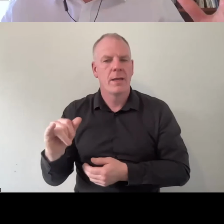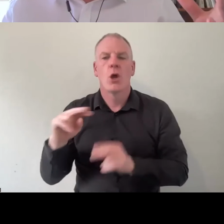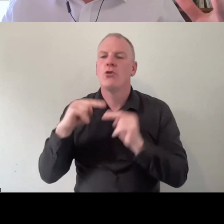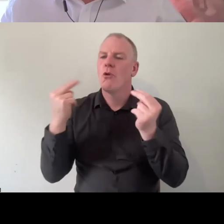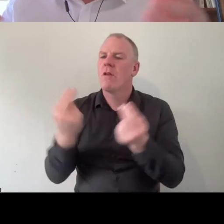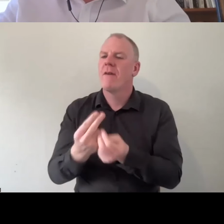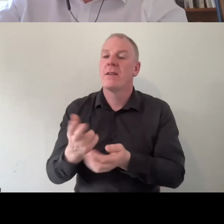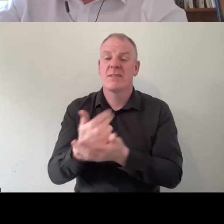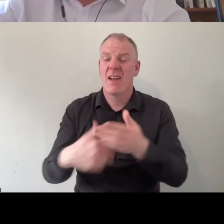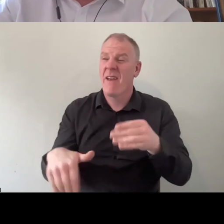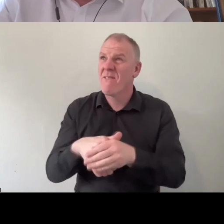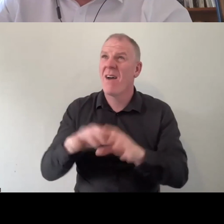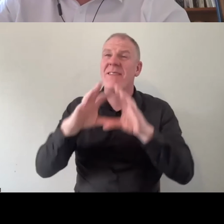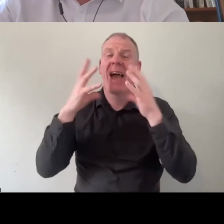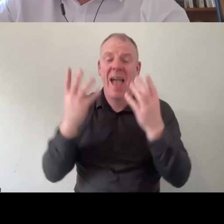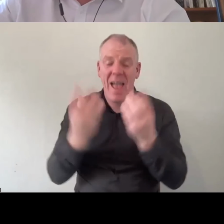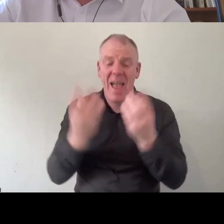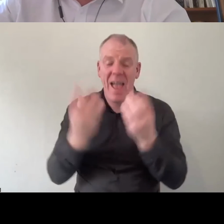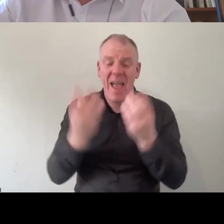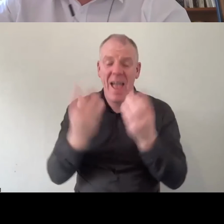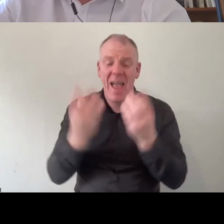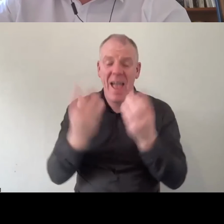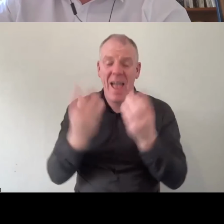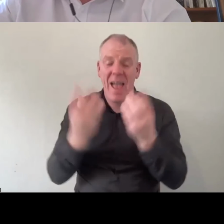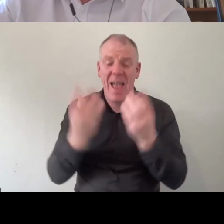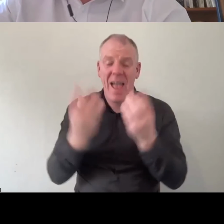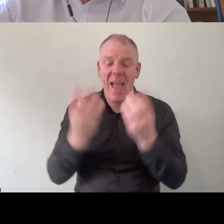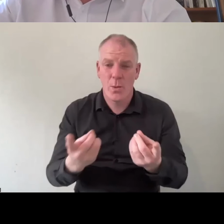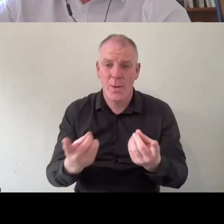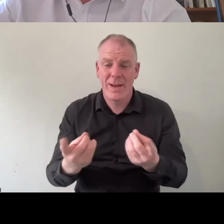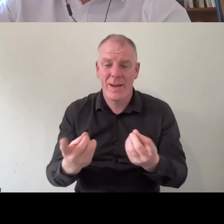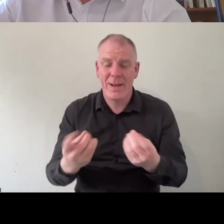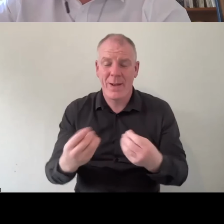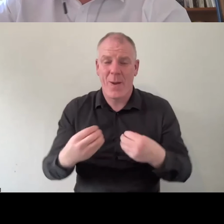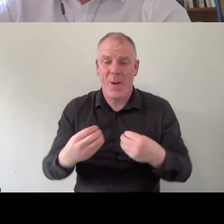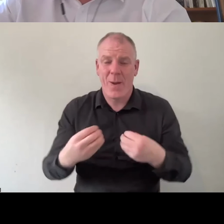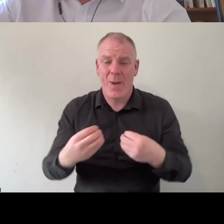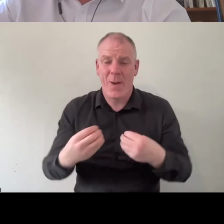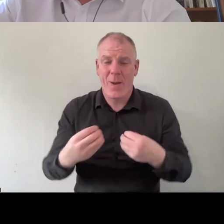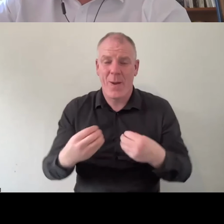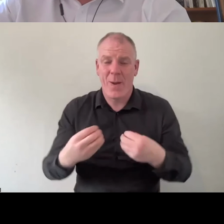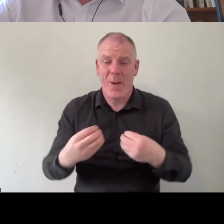everything that you do within your own organisation. (GLITCHES)